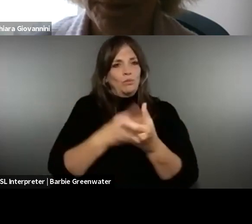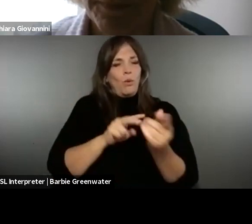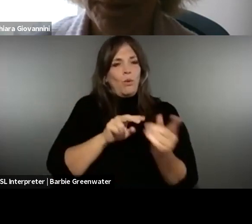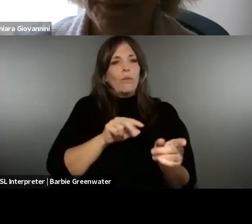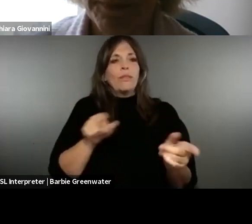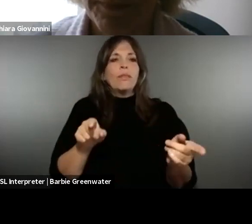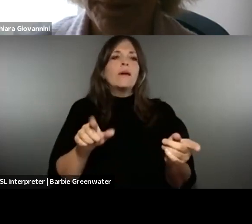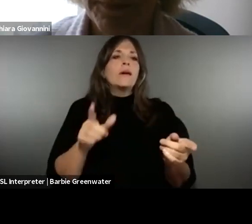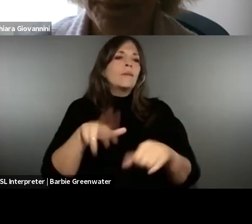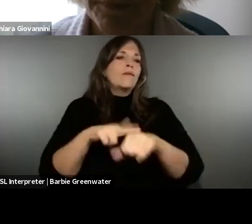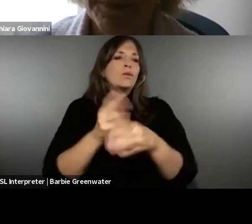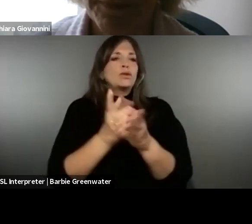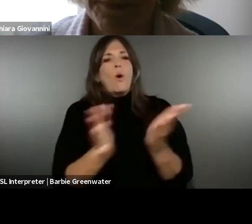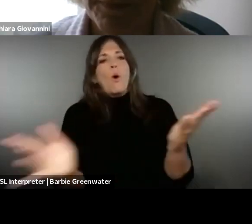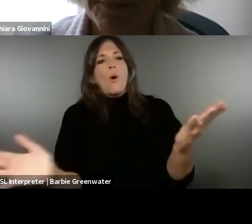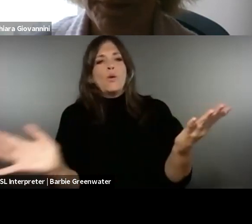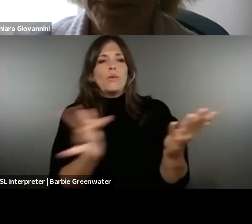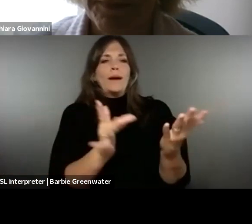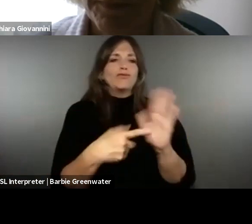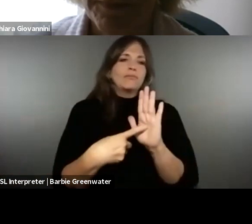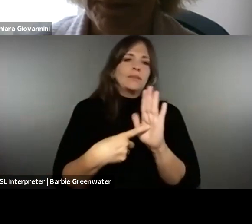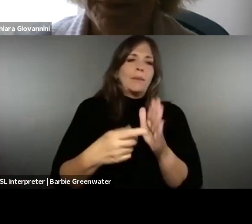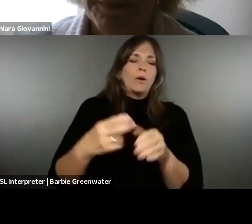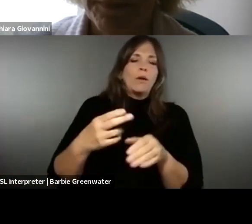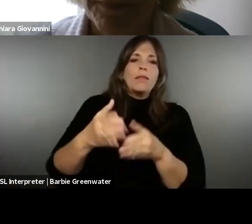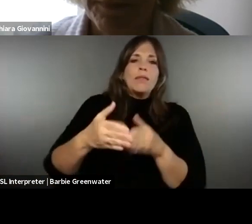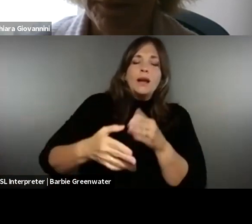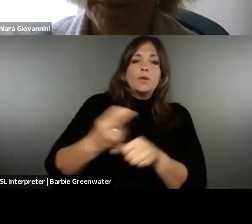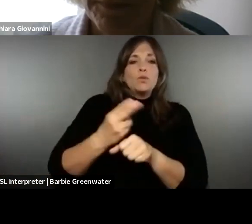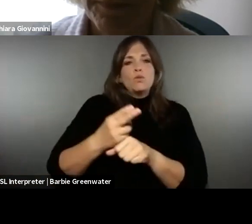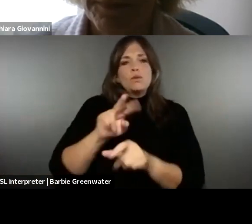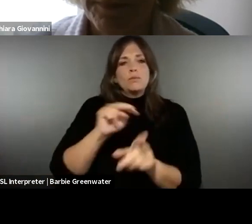take this example of the end consumer perspectivist time being, then I